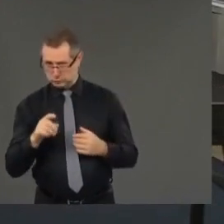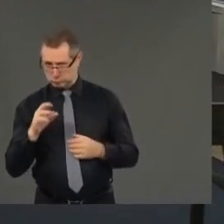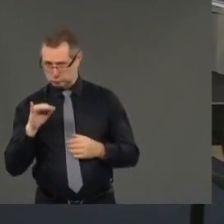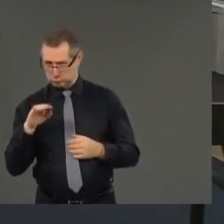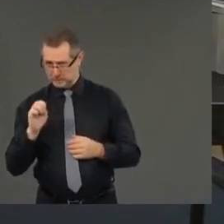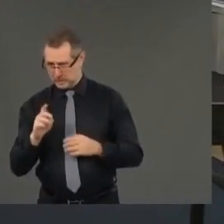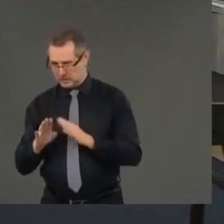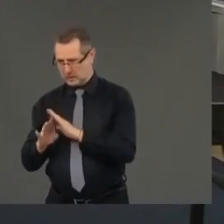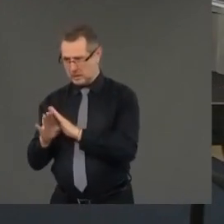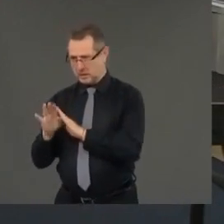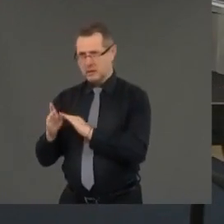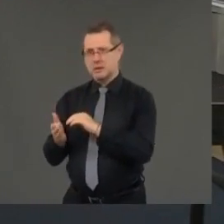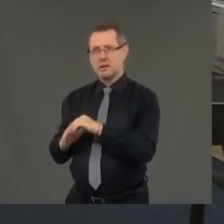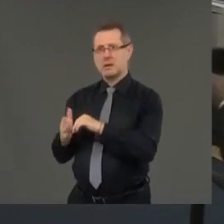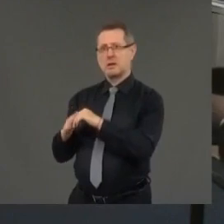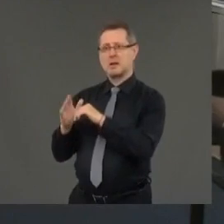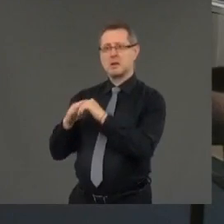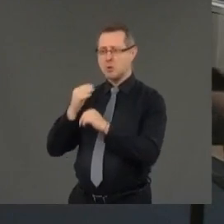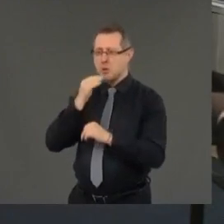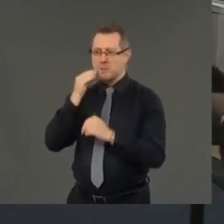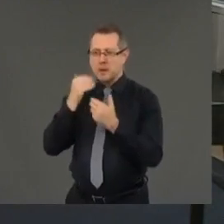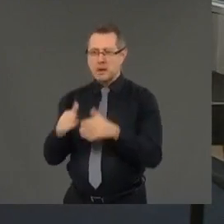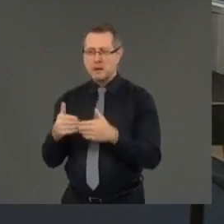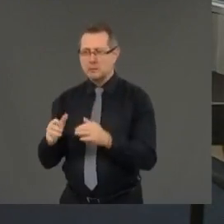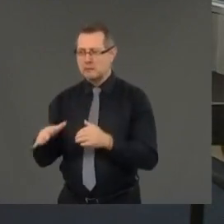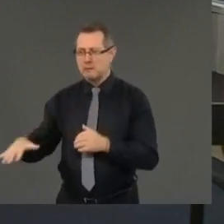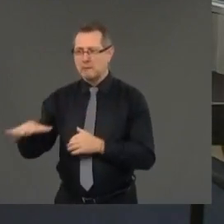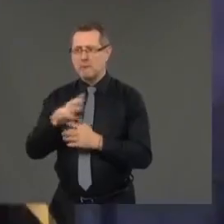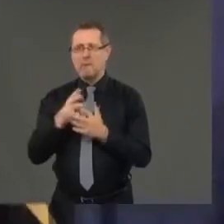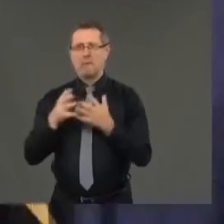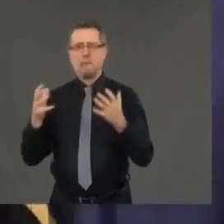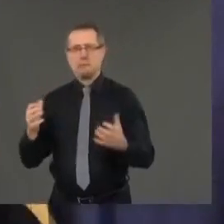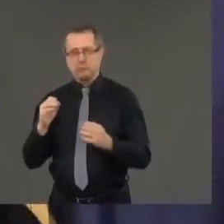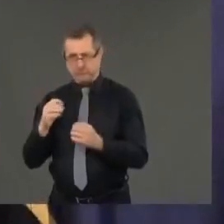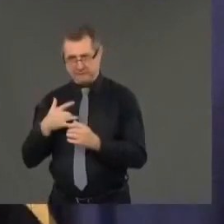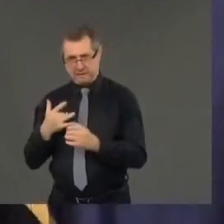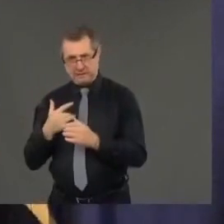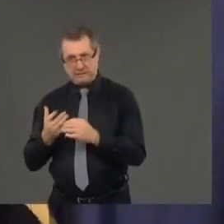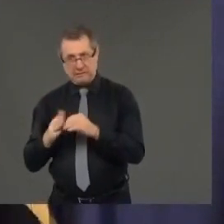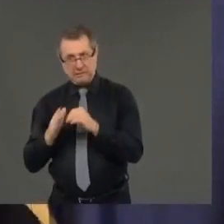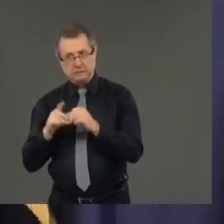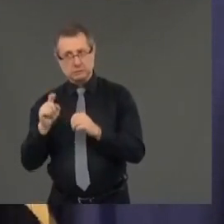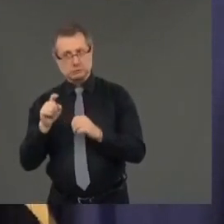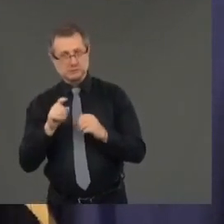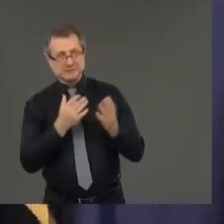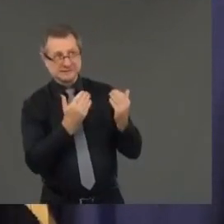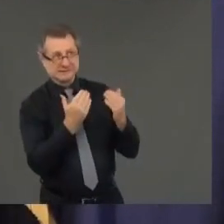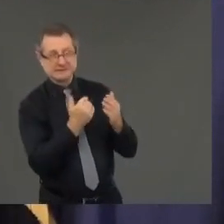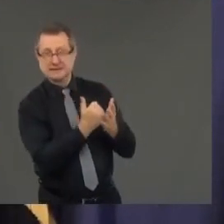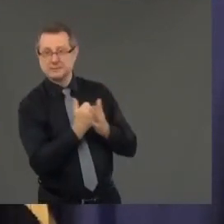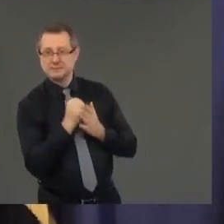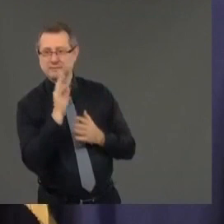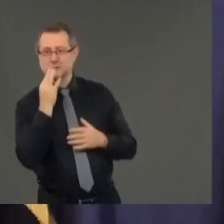ARE WE AT A POINT YET, DO YOU FEEL WE'RE AT A POINT THAT WE'RE